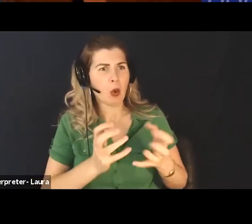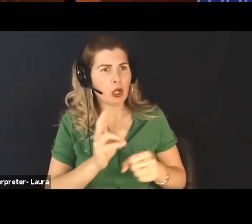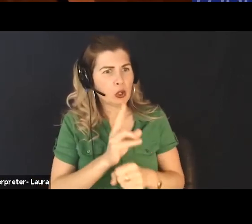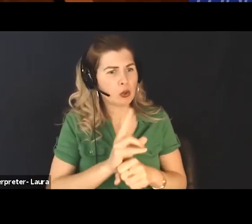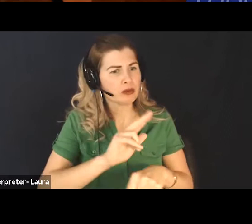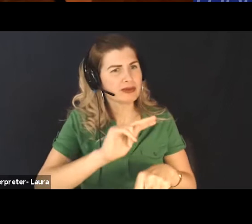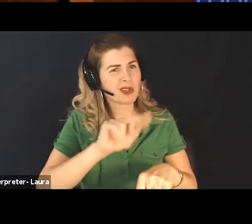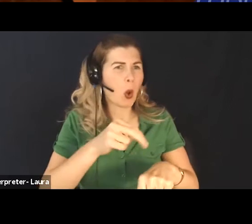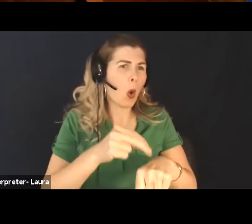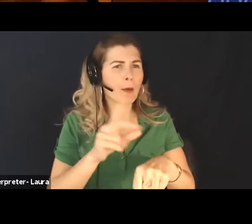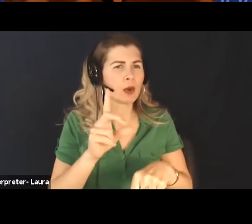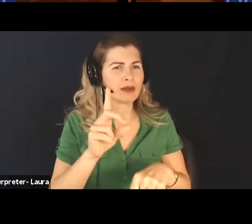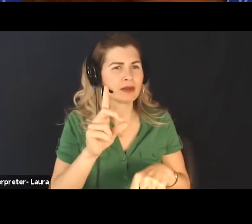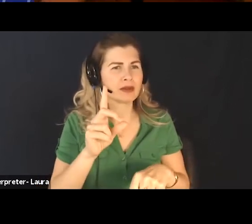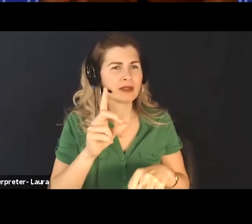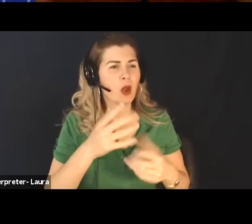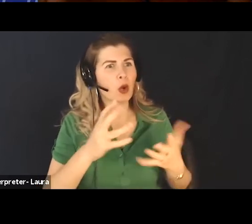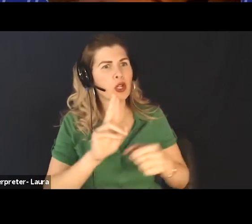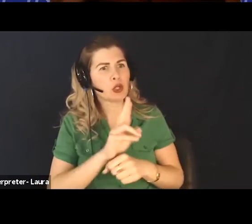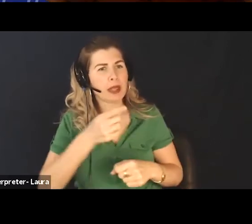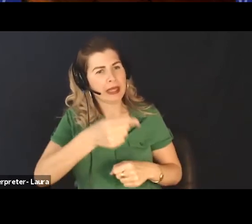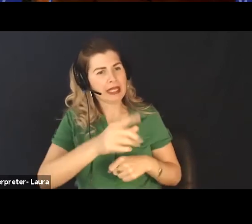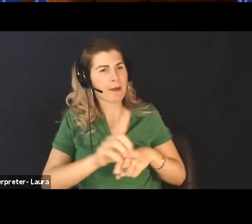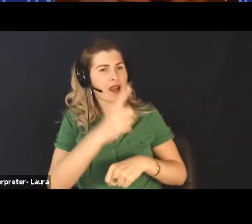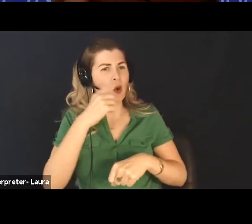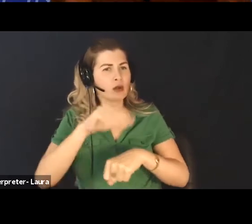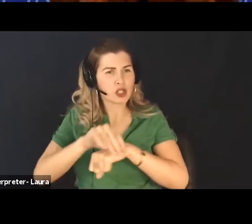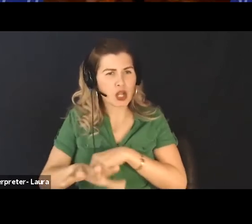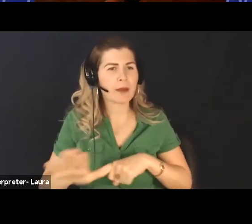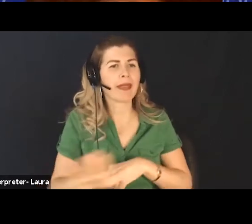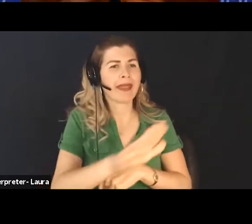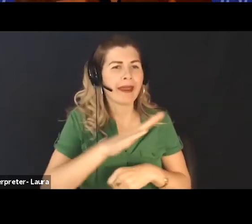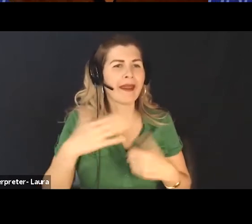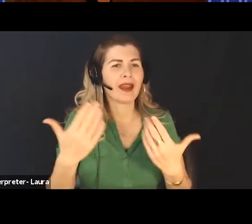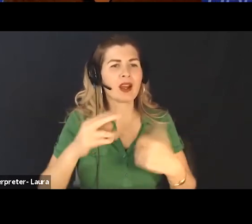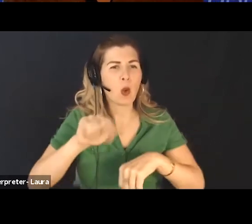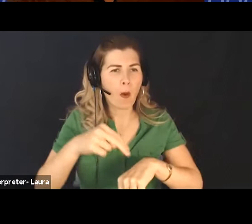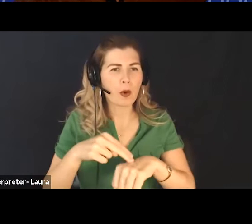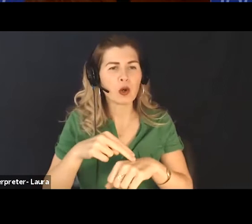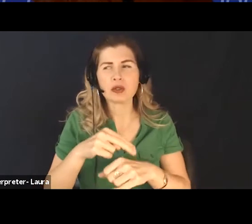to shape these infrastructures or the regulatory regimes that are supposed to constrain them.